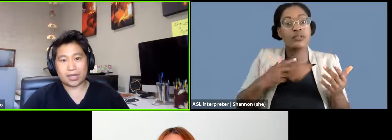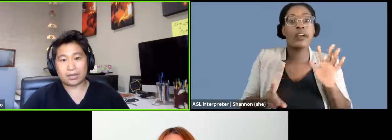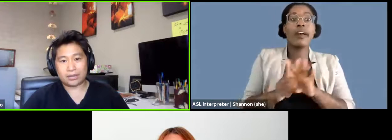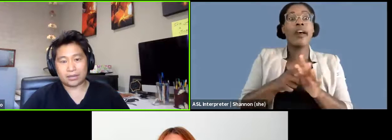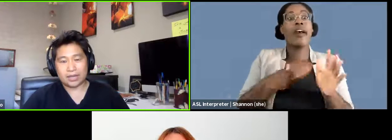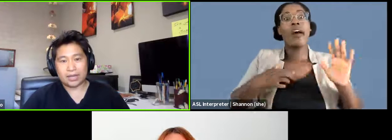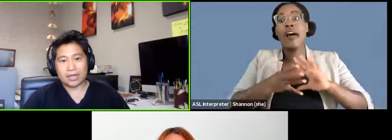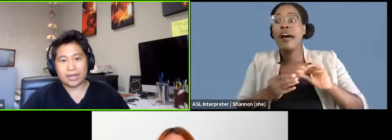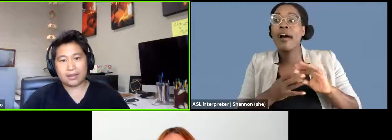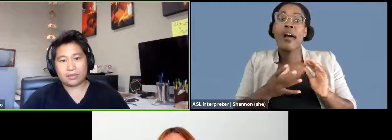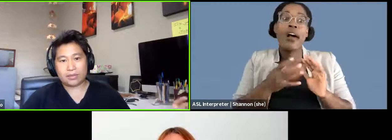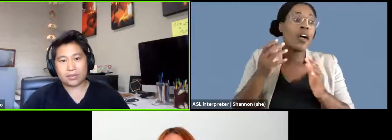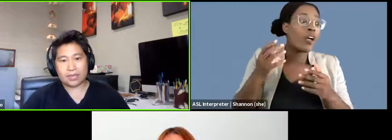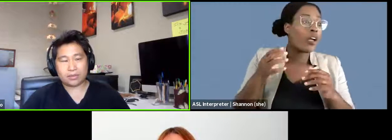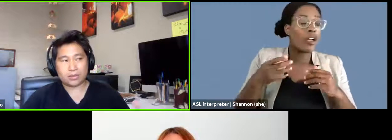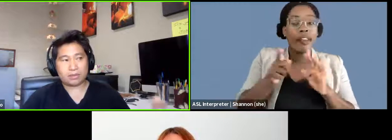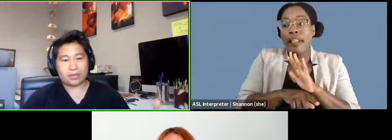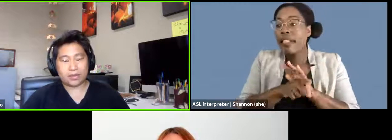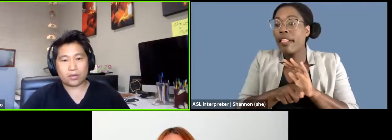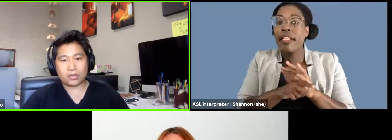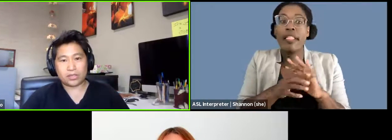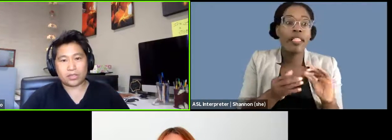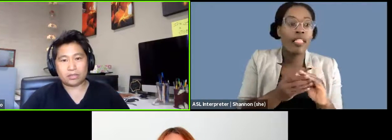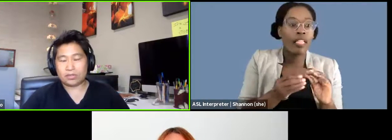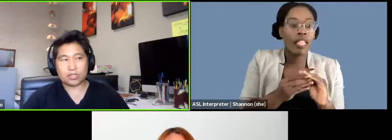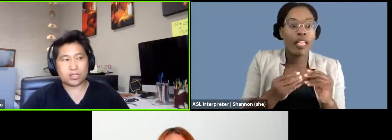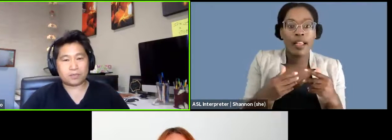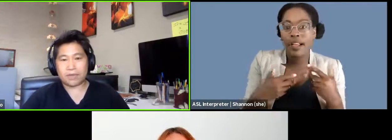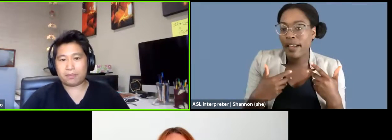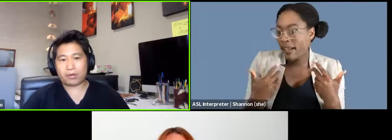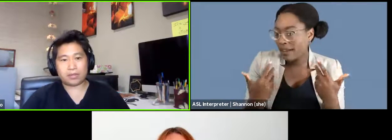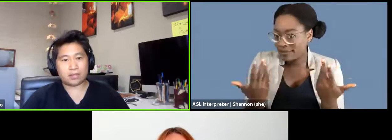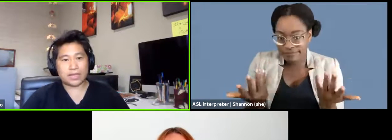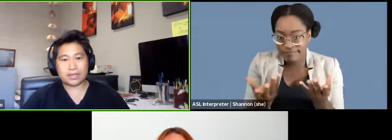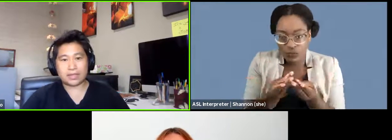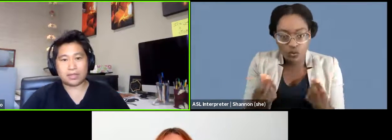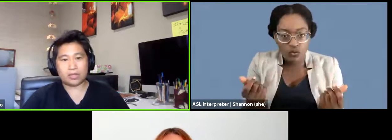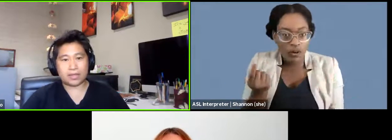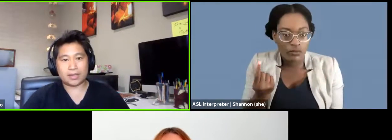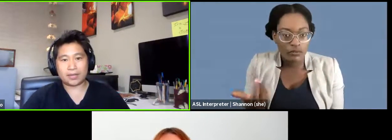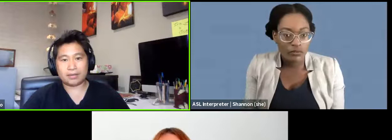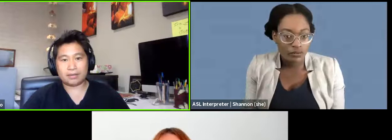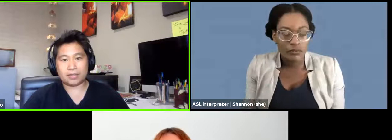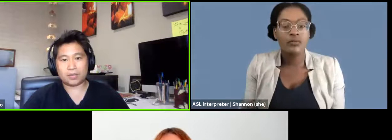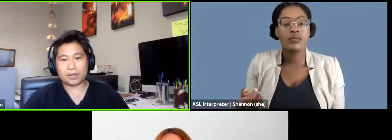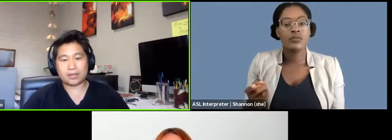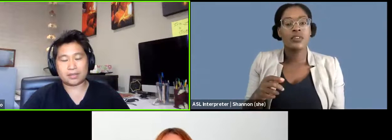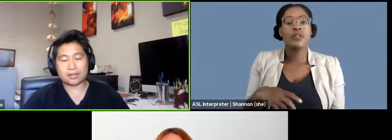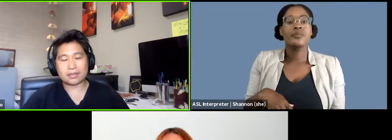channel and was able to build that coalition just by personalizing and humanizing the experiences.